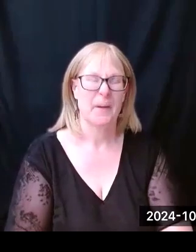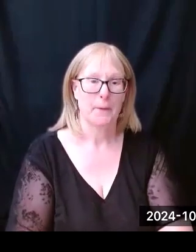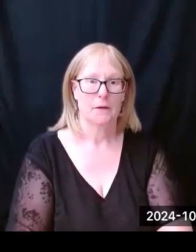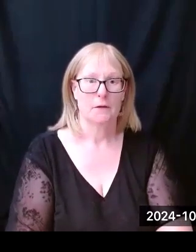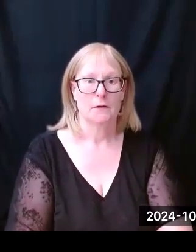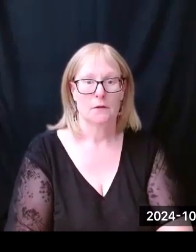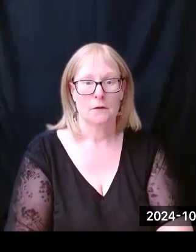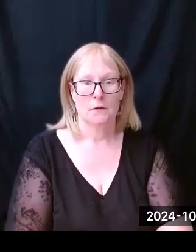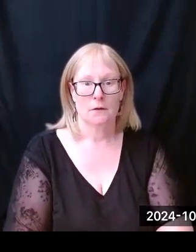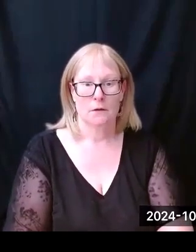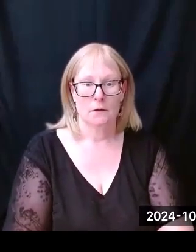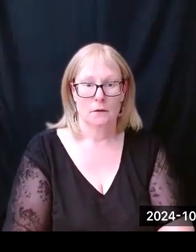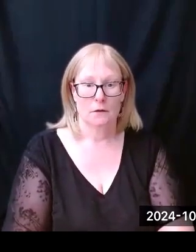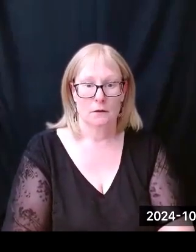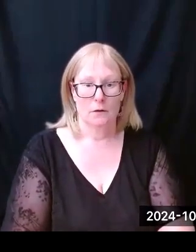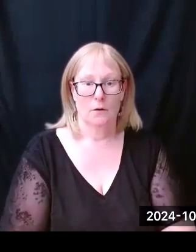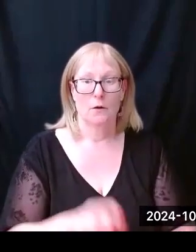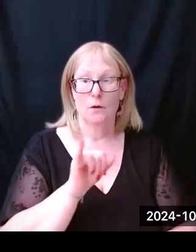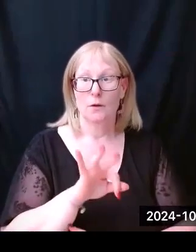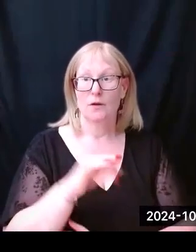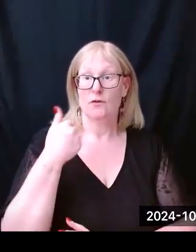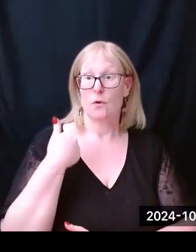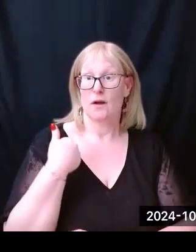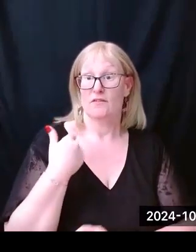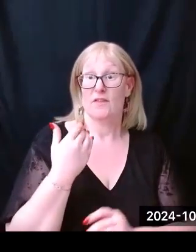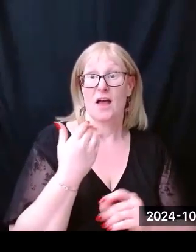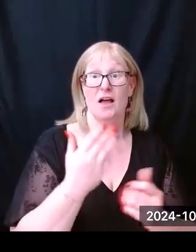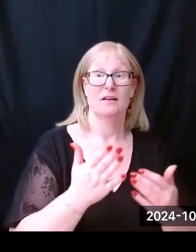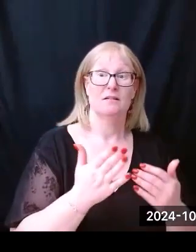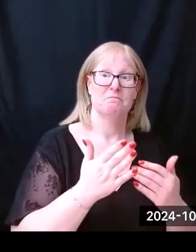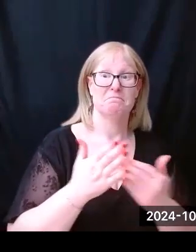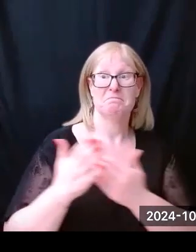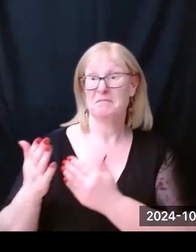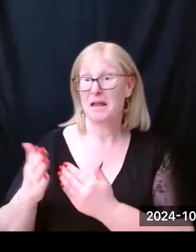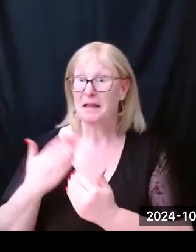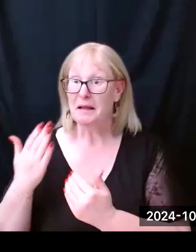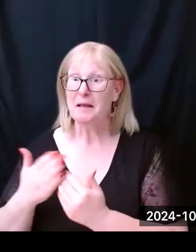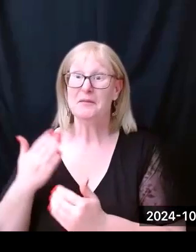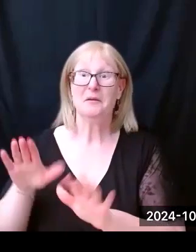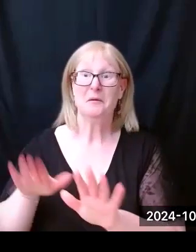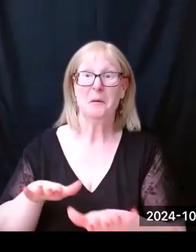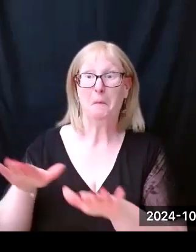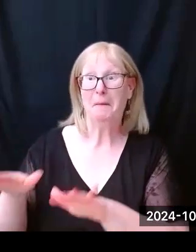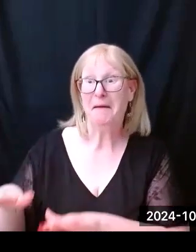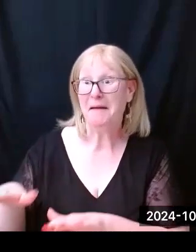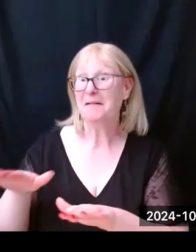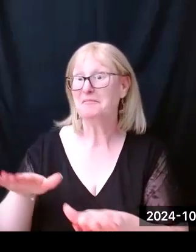If you have that easygoing child, remember, they might adapt to things more easily. Right. But if you have that